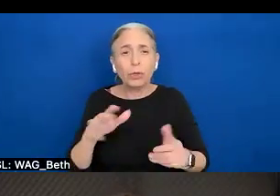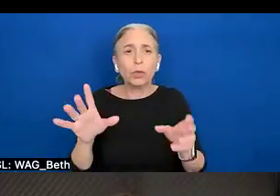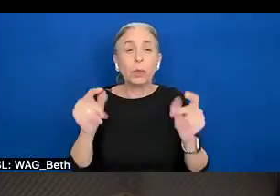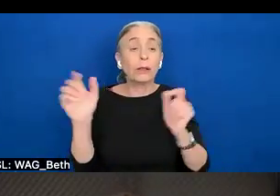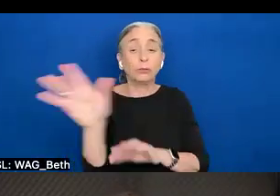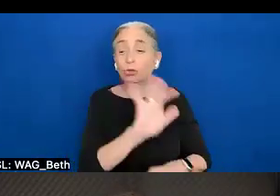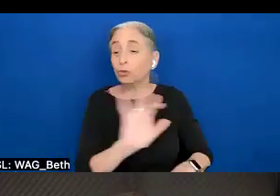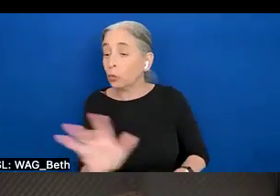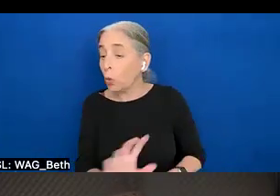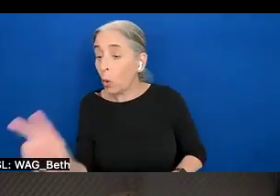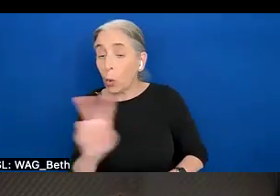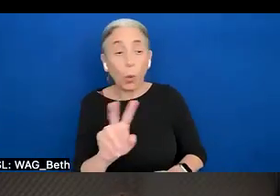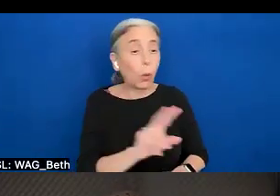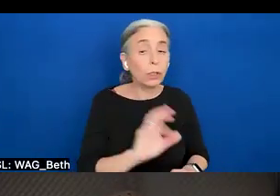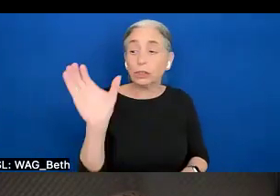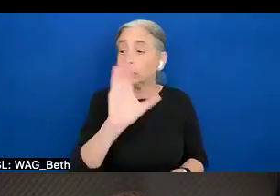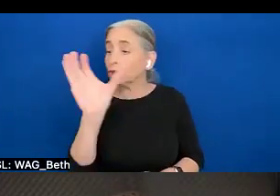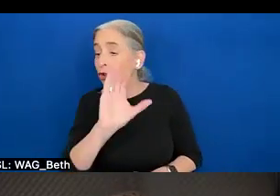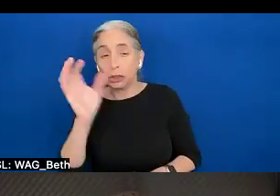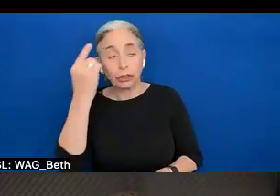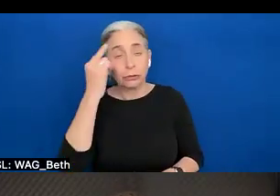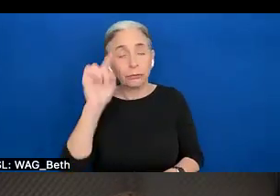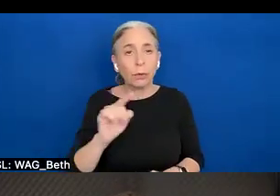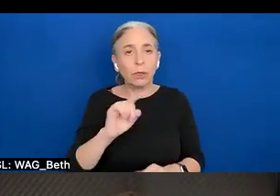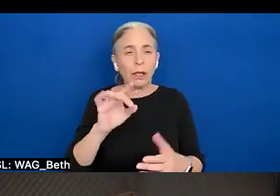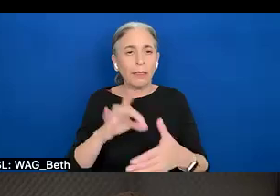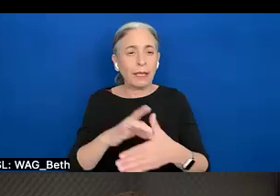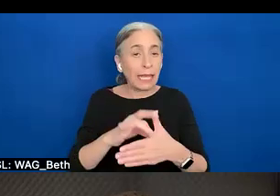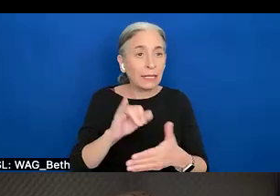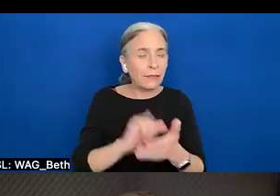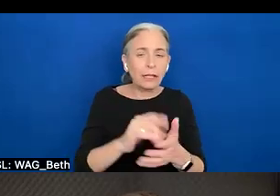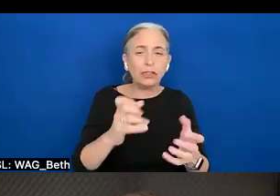You quickly search for the content that you need.